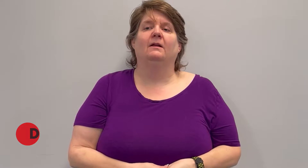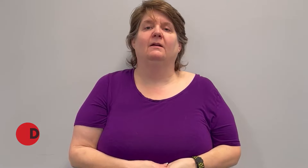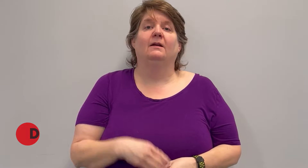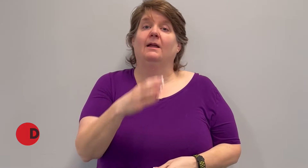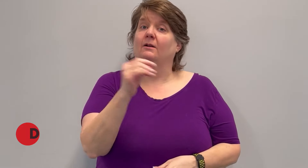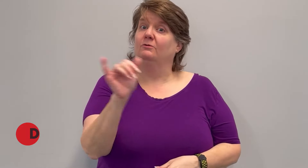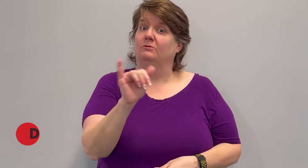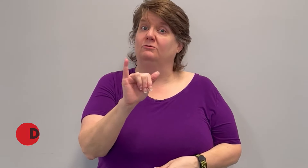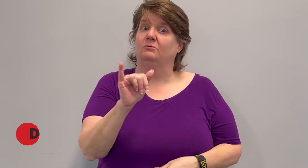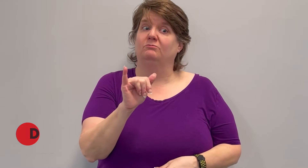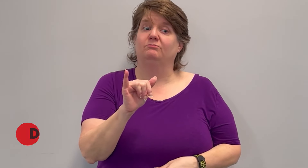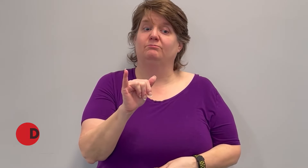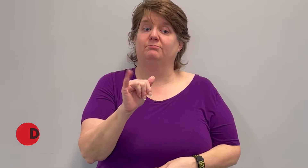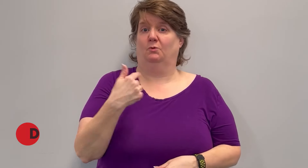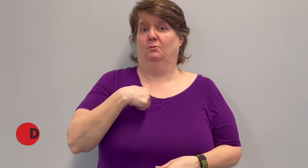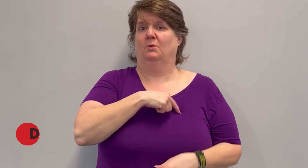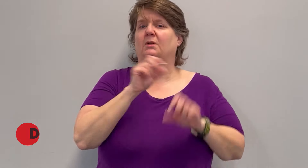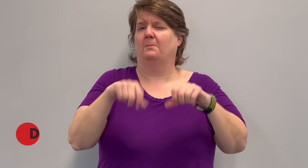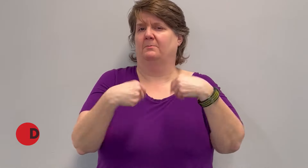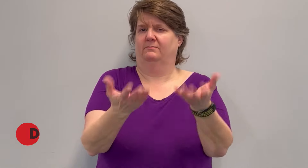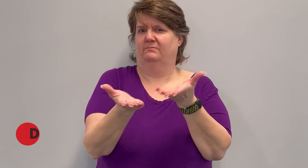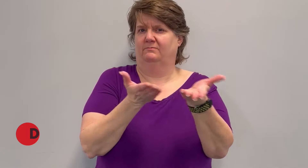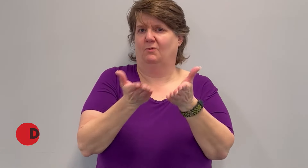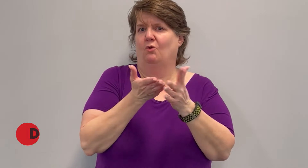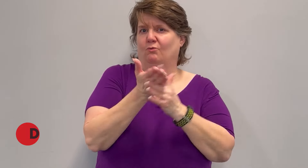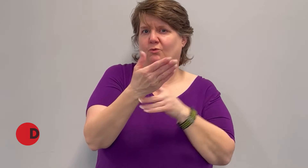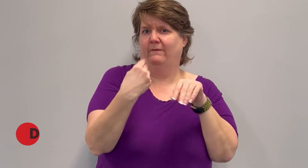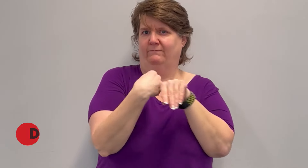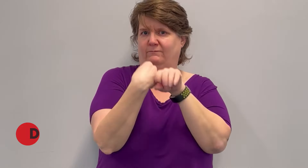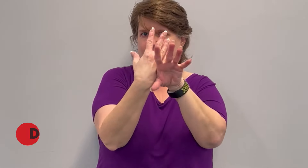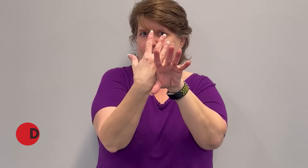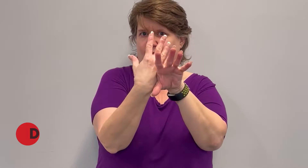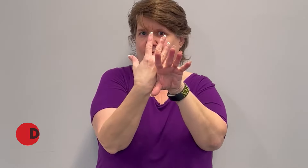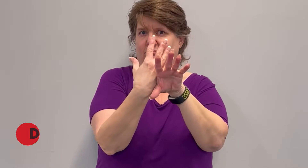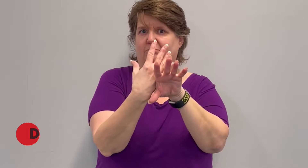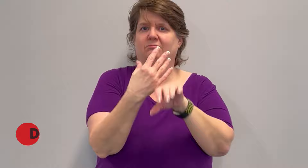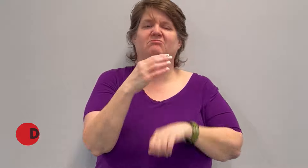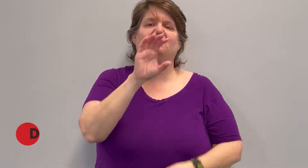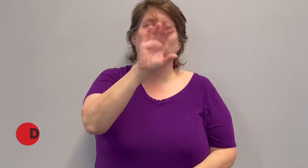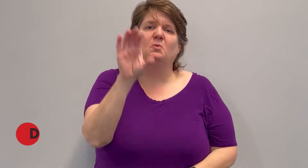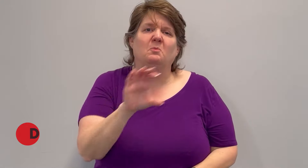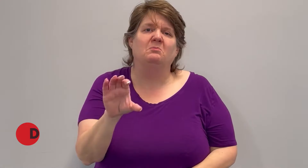We also provide services through video calls using Zoom,